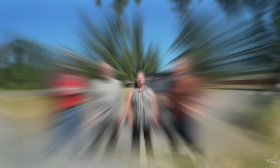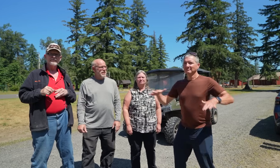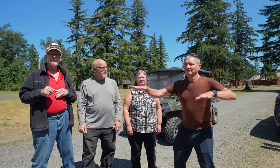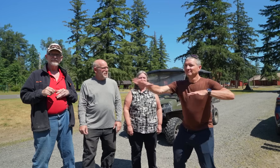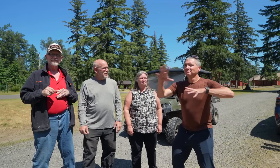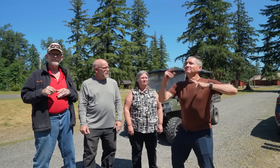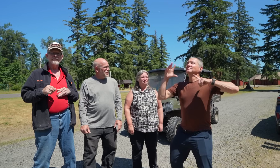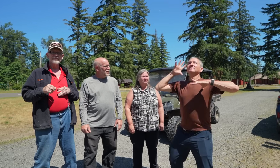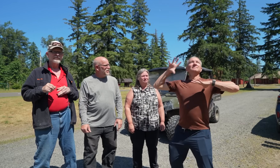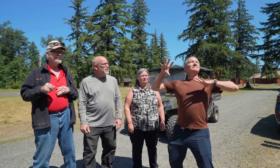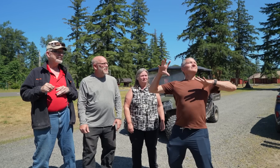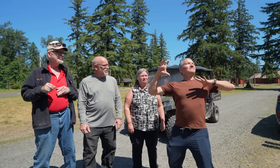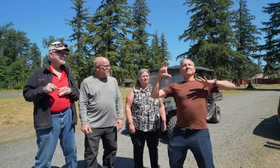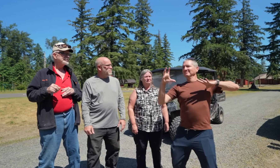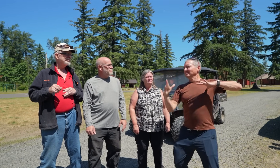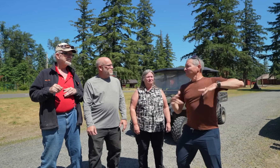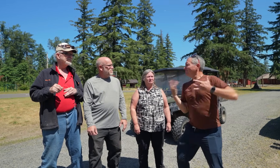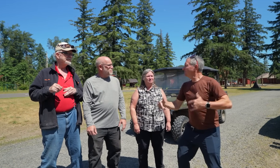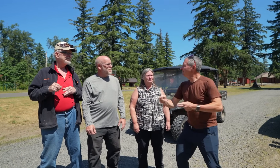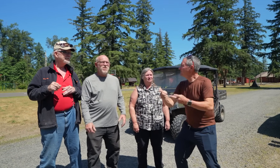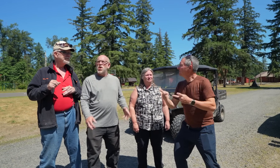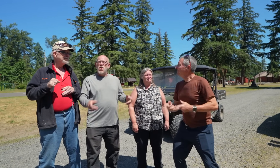In the middle of somewhere with the sun blasting. What’s up here?